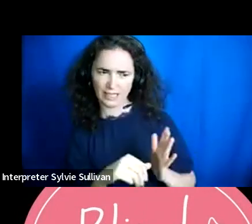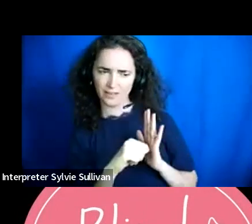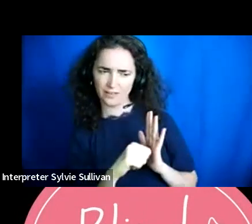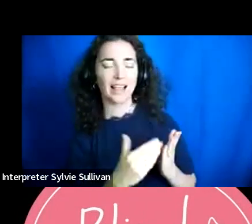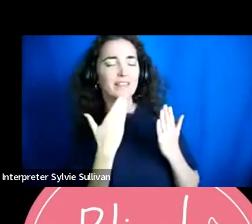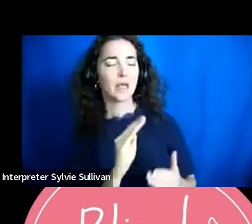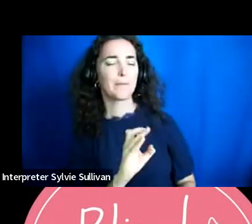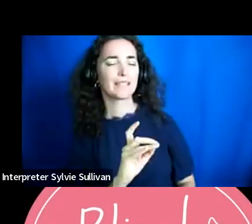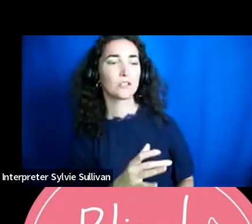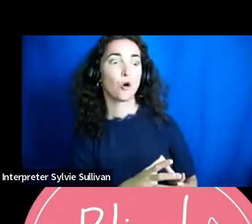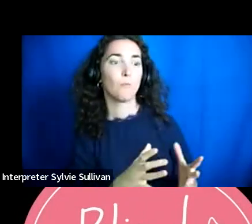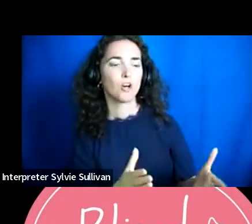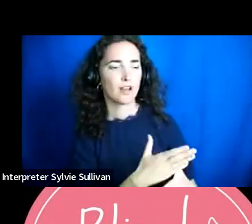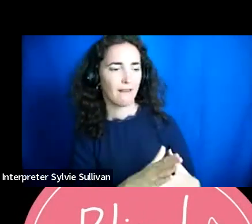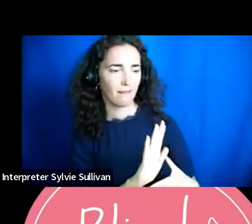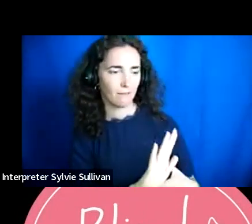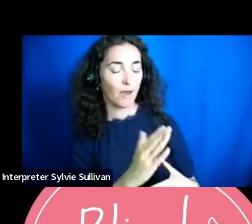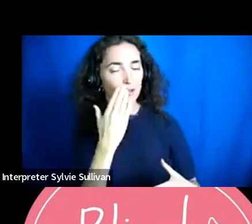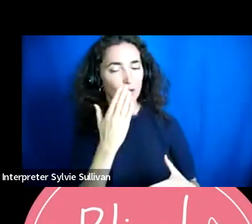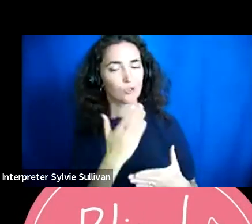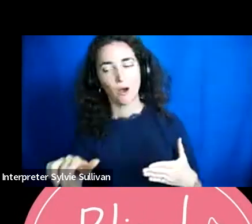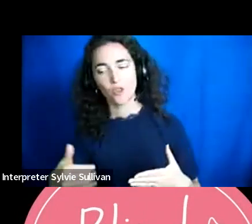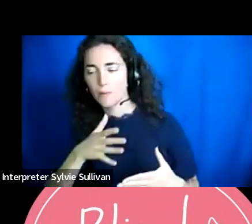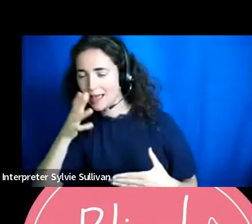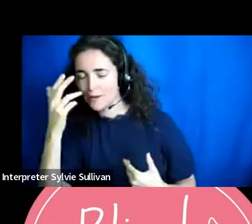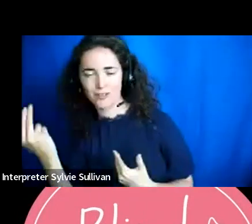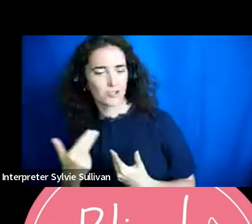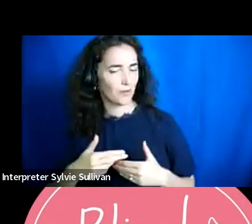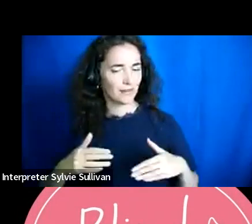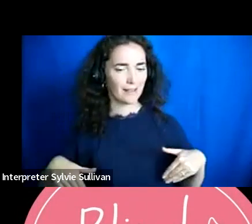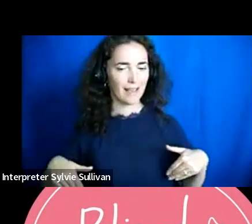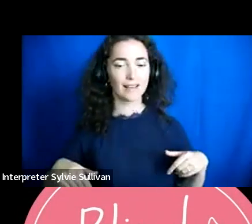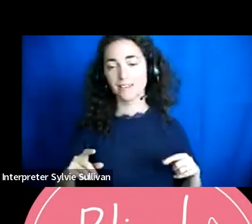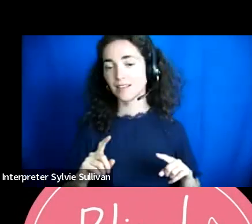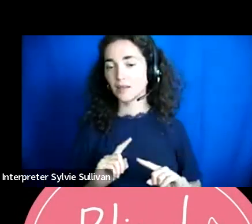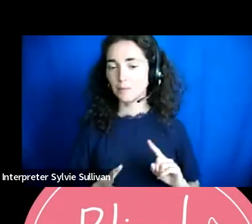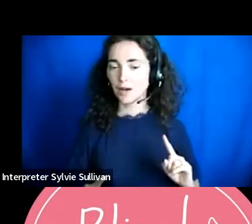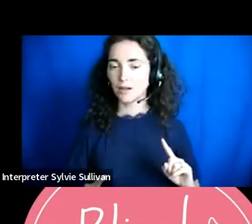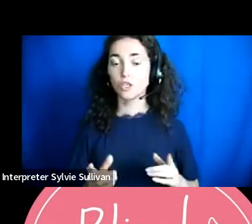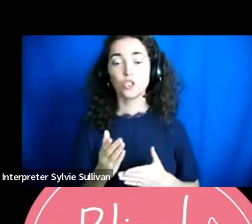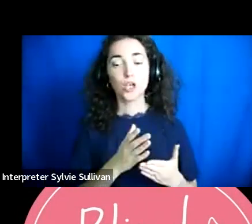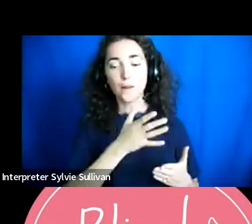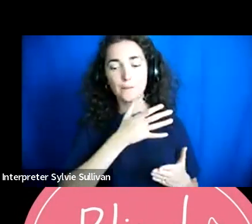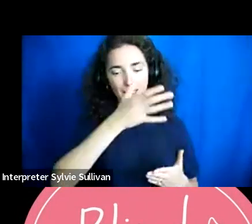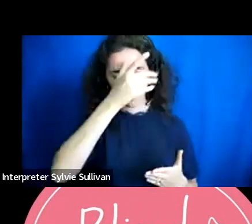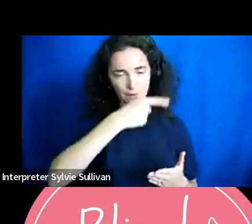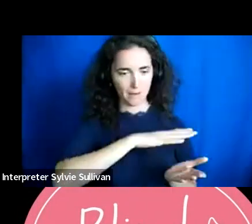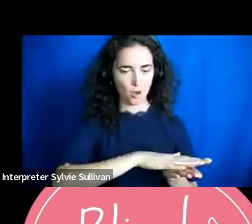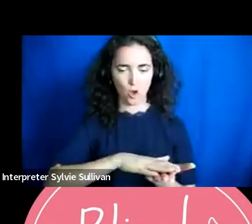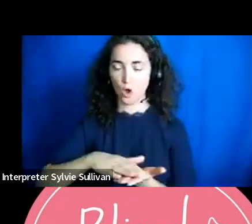So much for sharing. I know some of the other parents have not hopped on but I have to commend some of the parents, even the ones that are not on here.